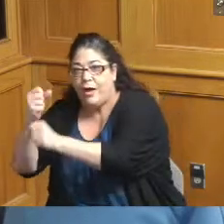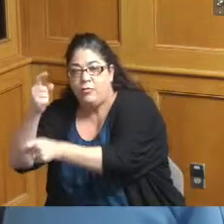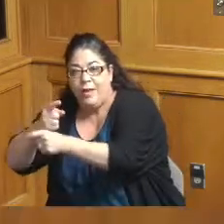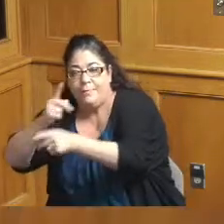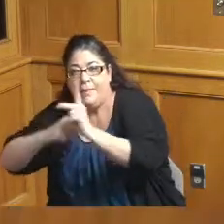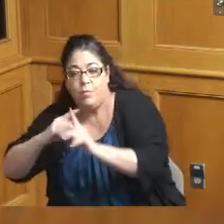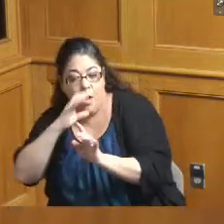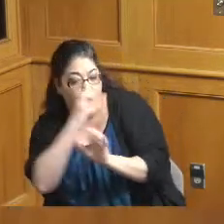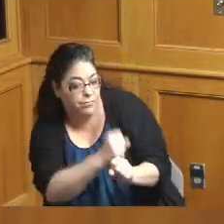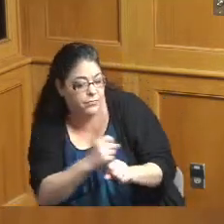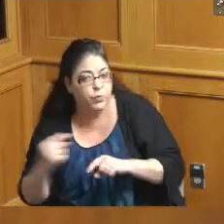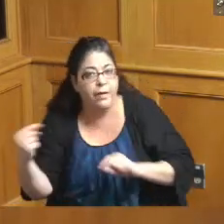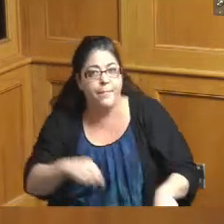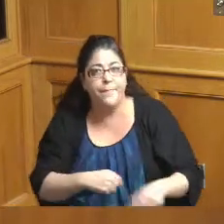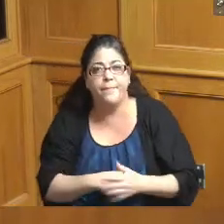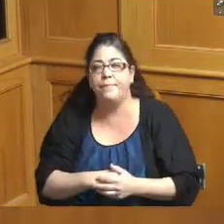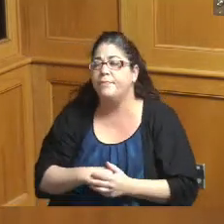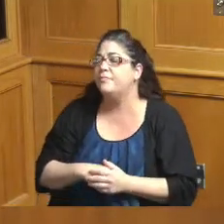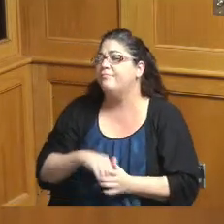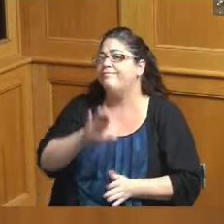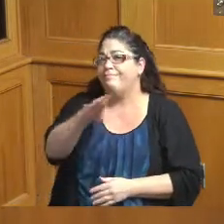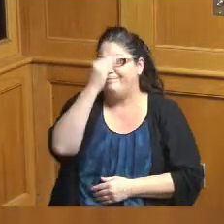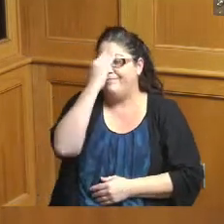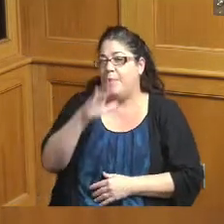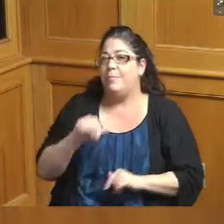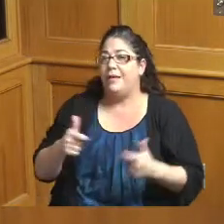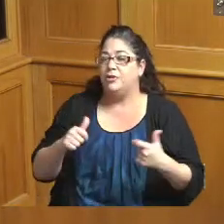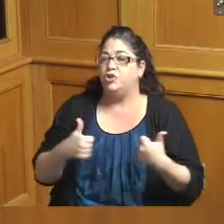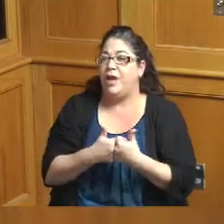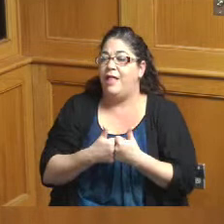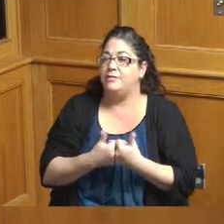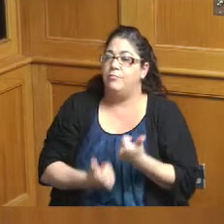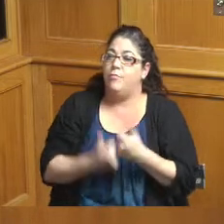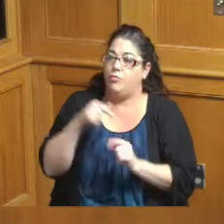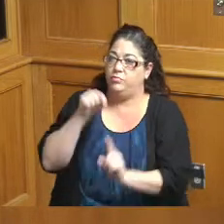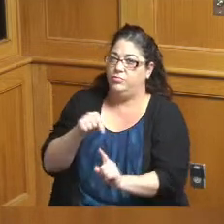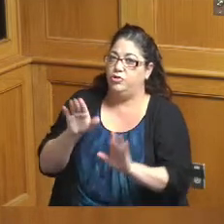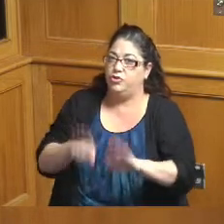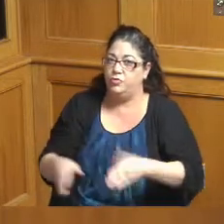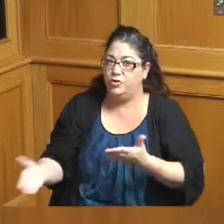the biggest challenge has been across the Board but mostly in Children Services obviously pay is